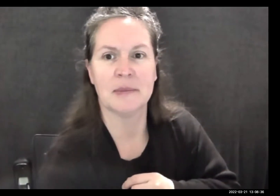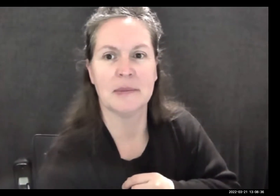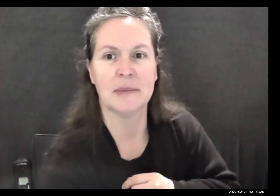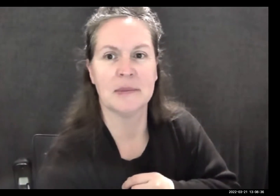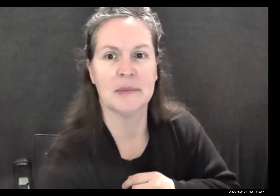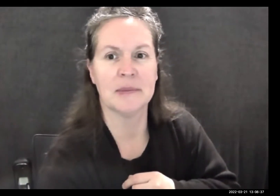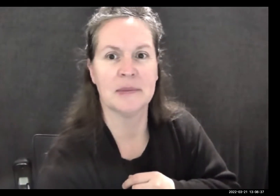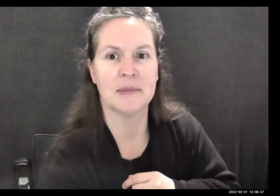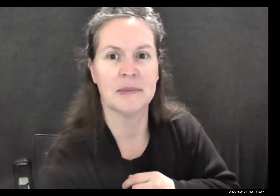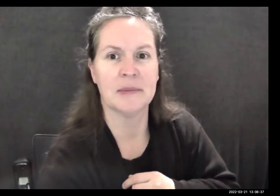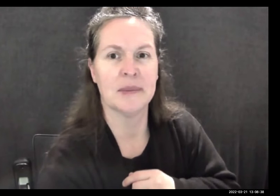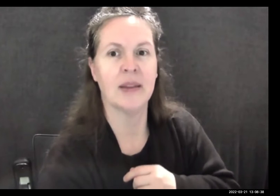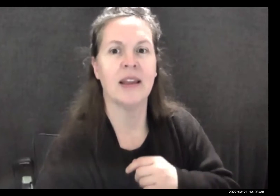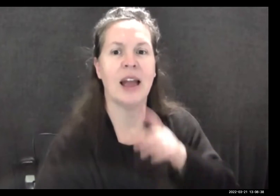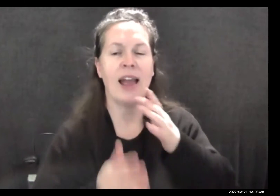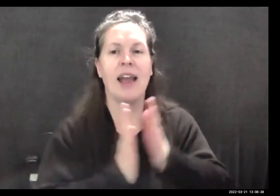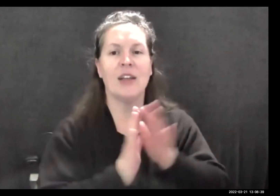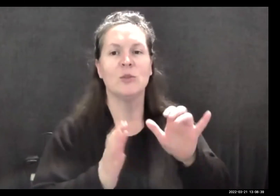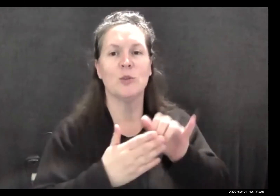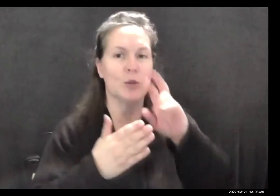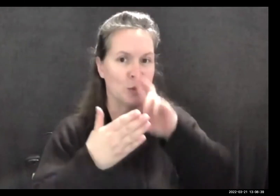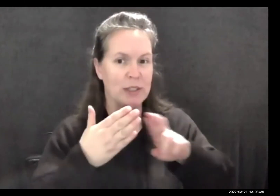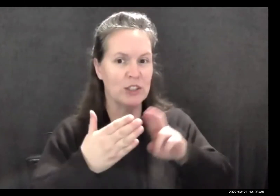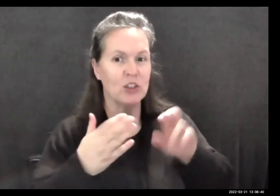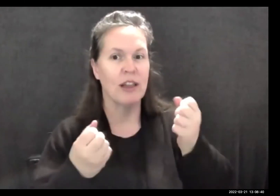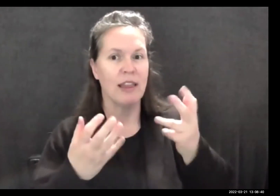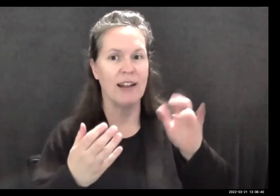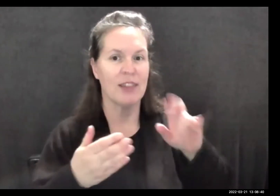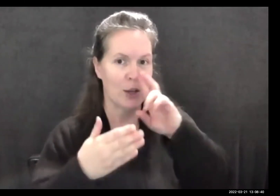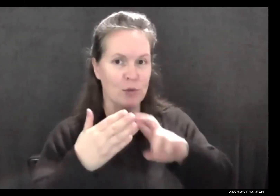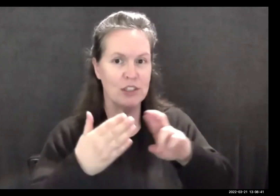and a lot of that research really went around what type of programs